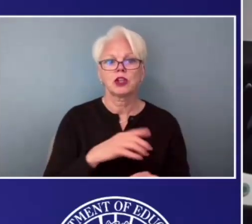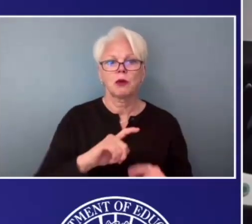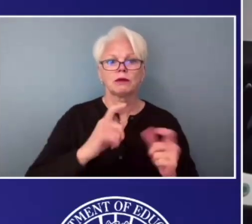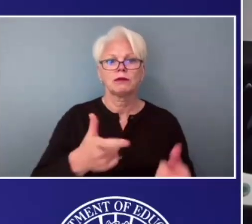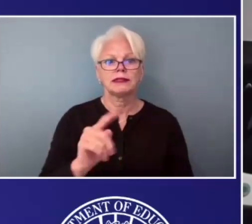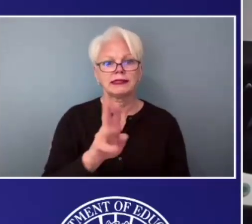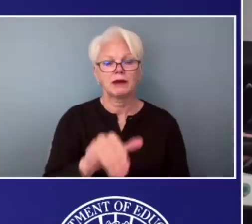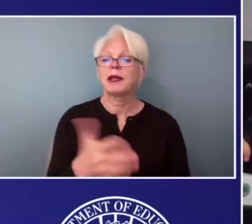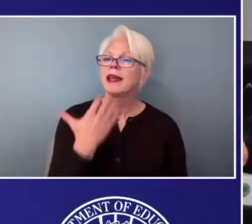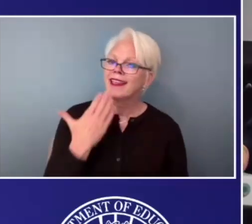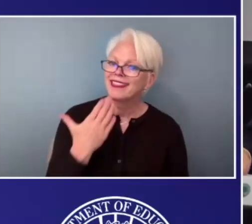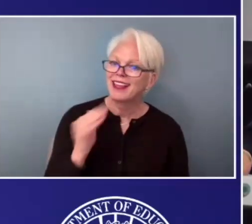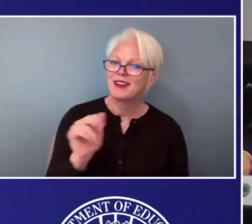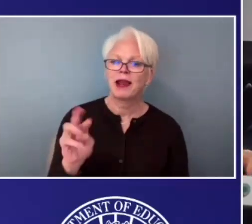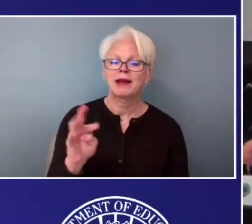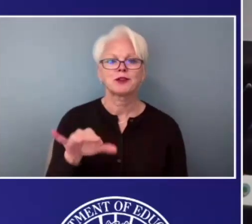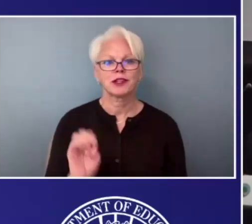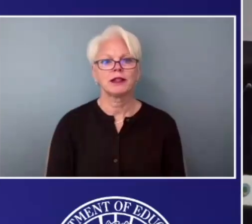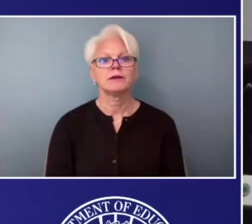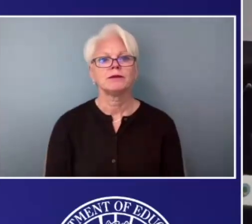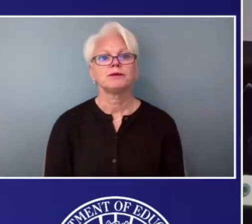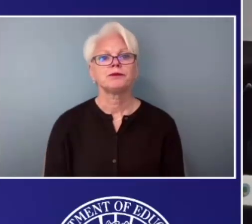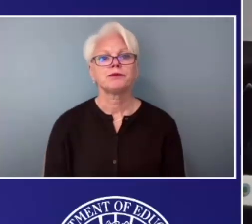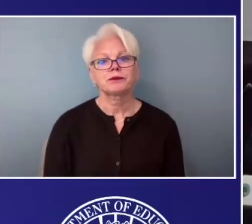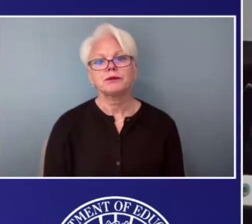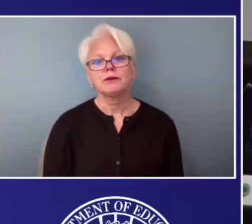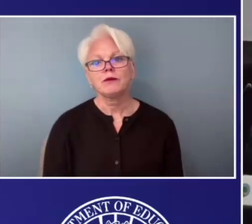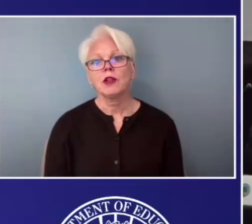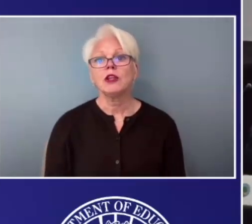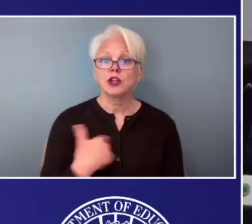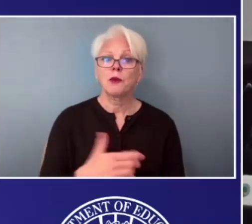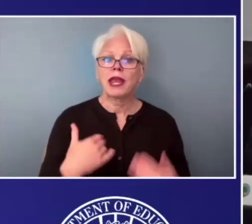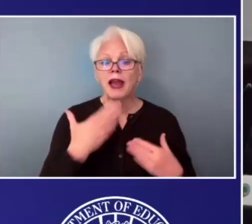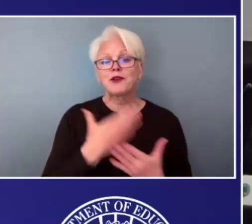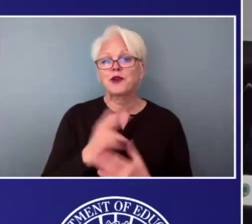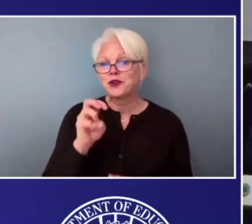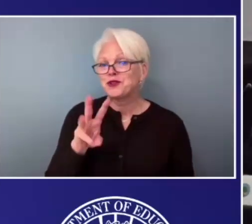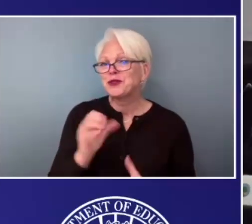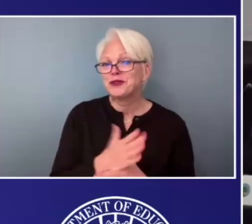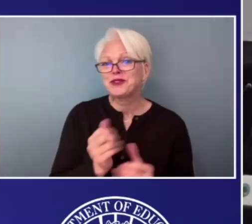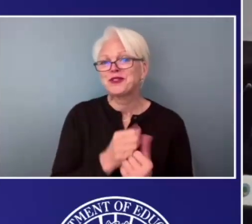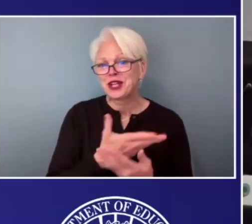Why, thank you, Annmarie. So we've got some good news to share with you guys. All right.